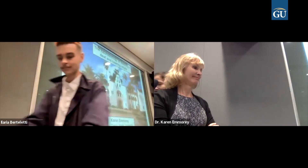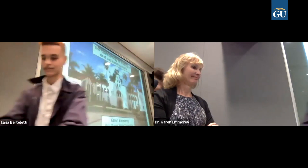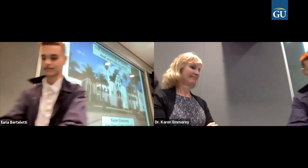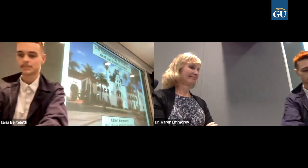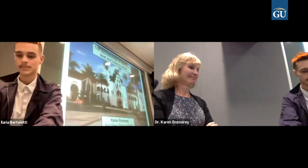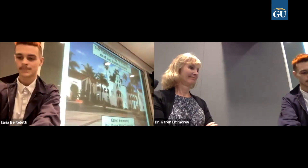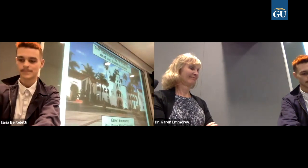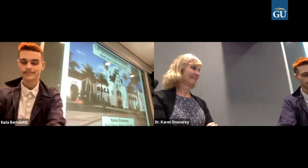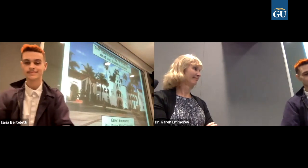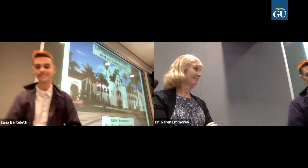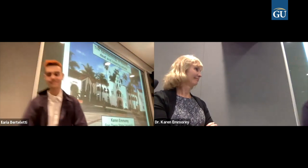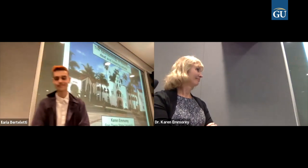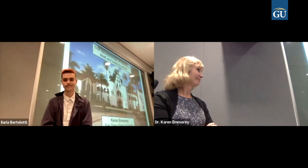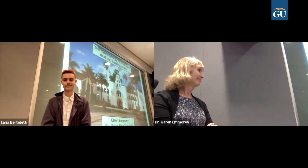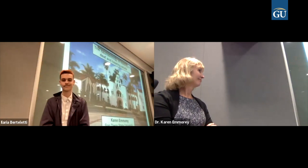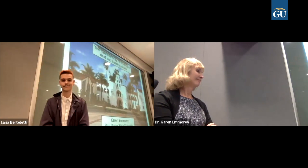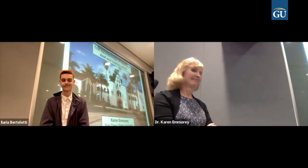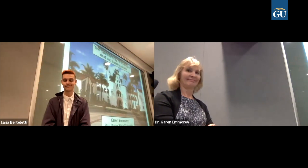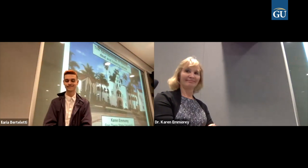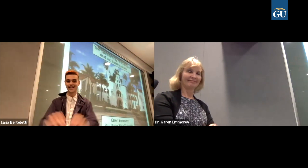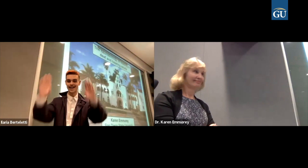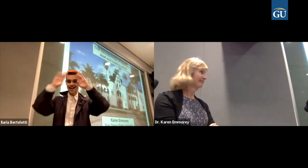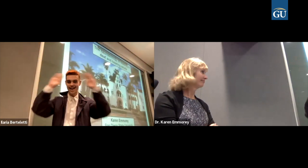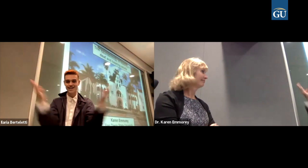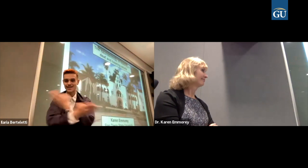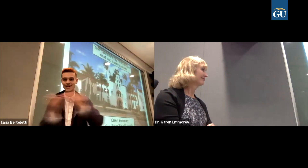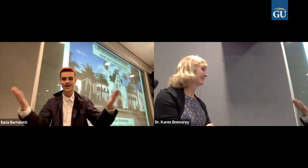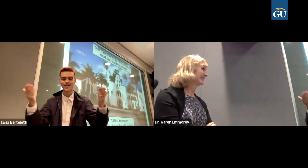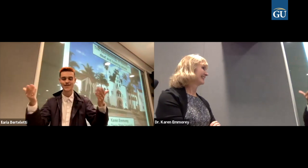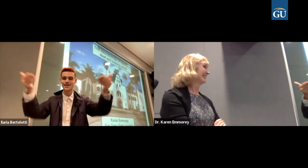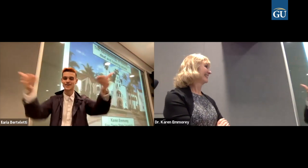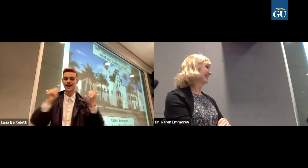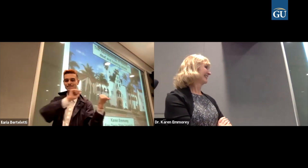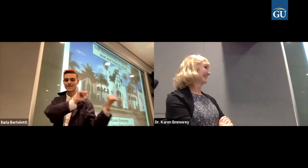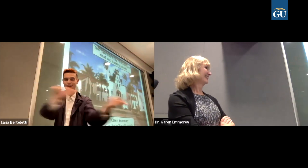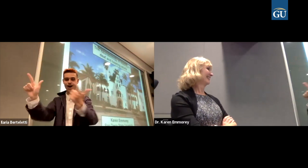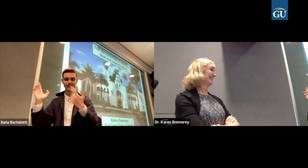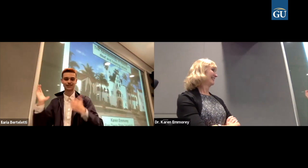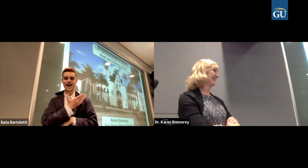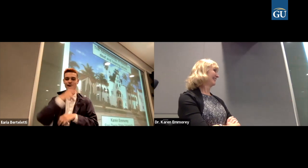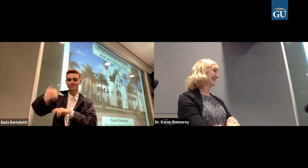Hi! Everyone